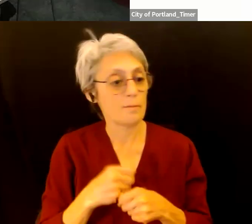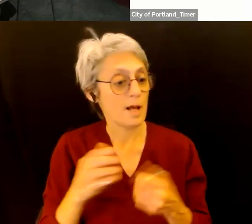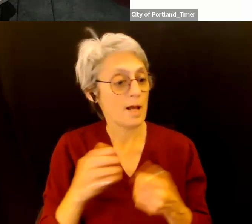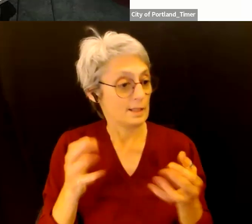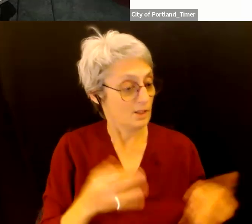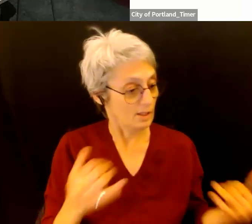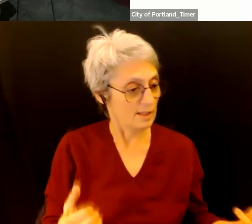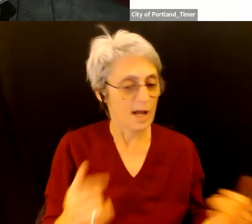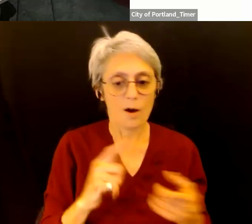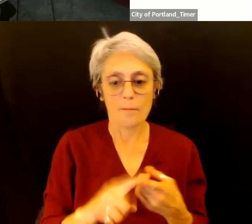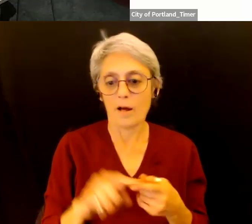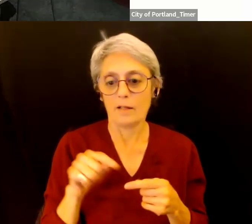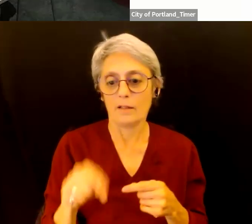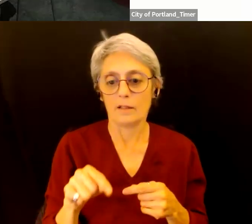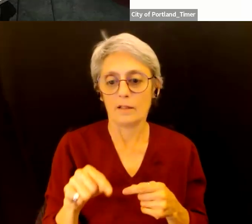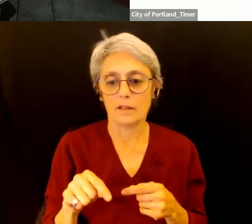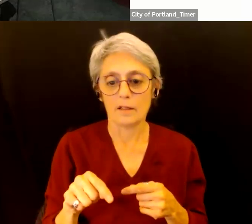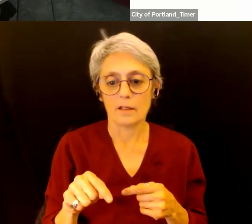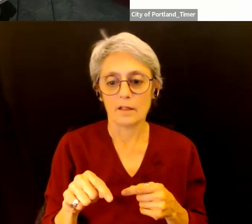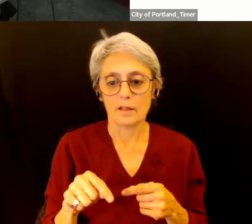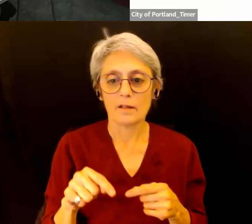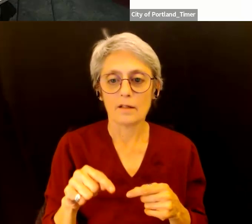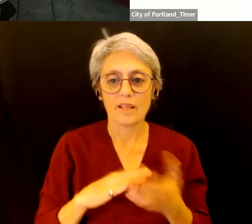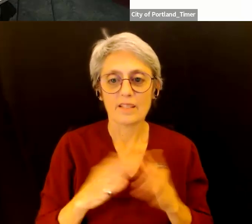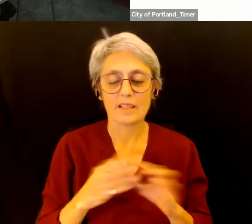I'm here today asking you to think beyond the timeline of your next election.